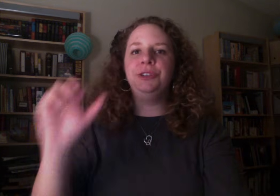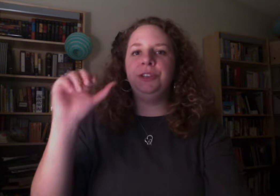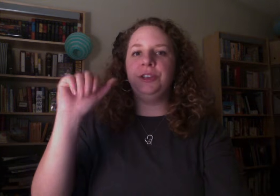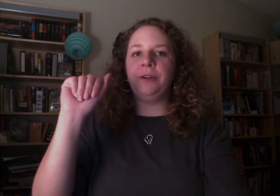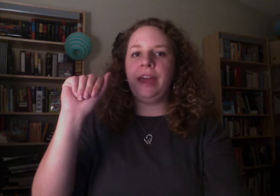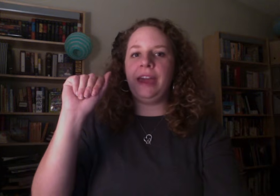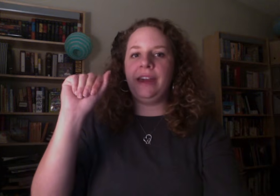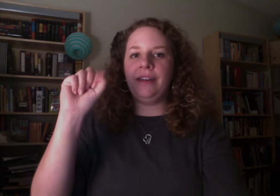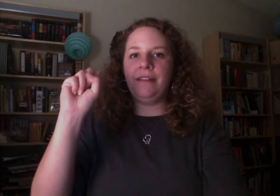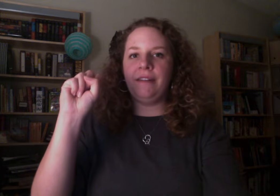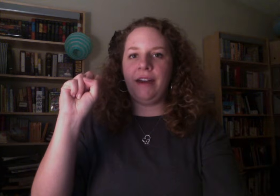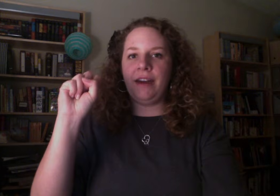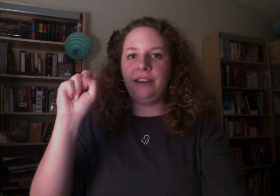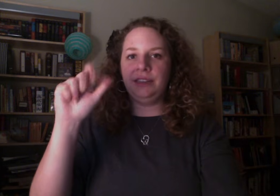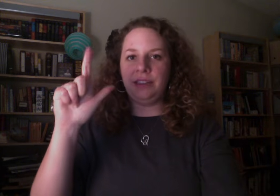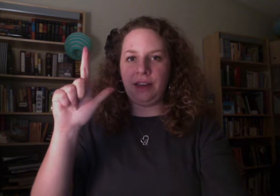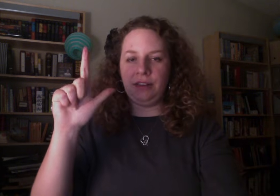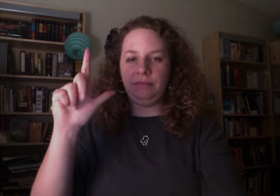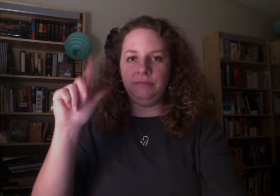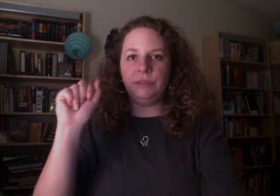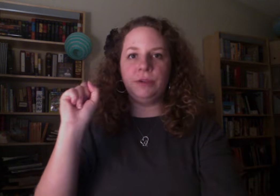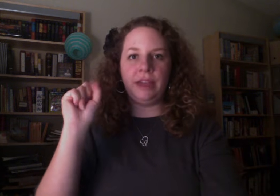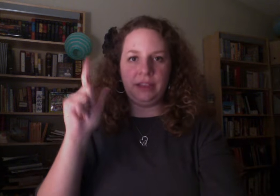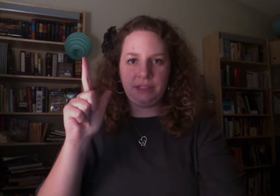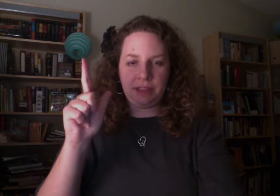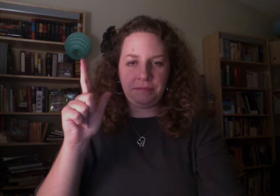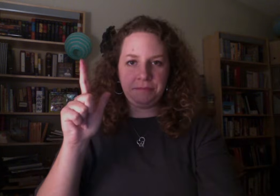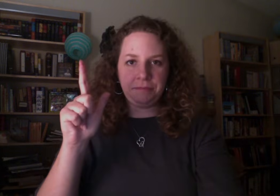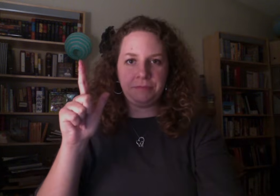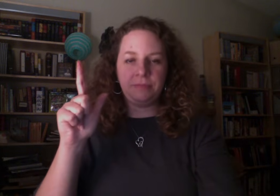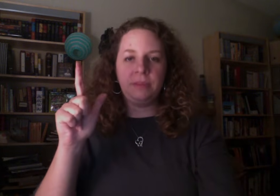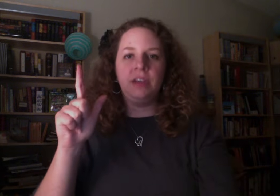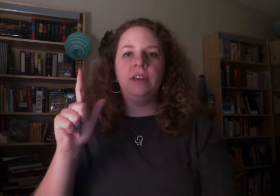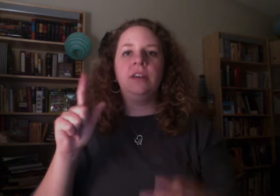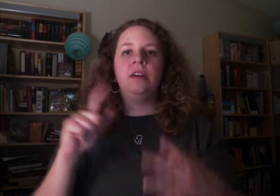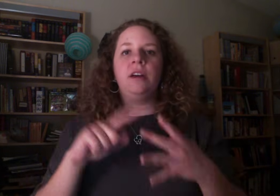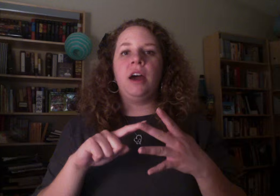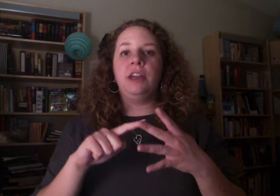So you know ASL, so ASL.